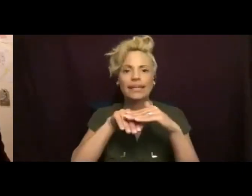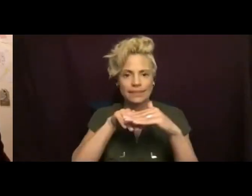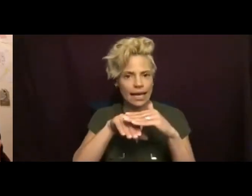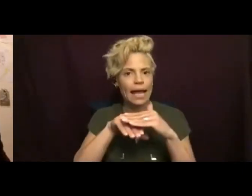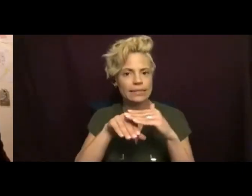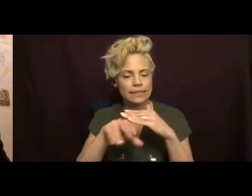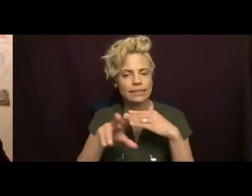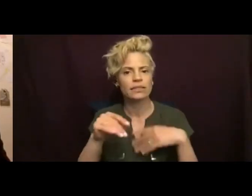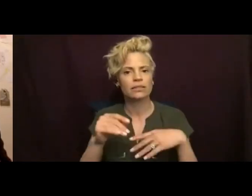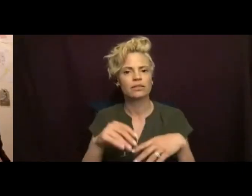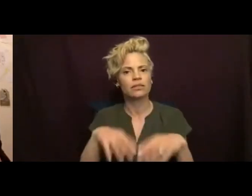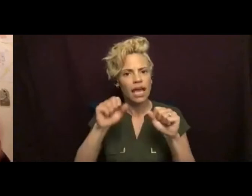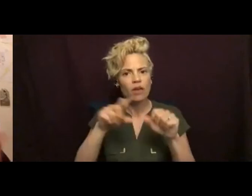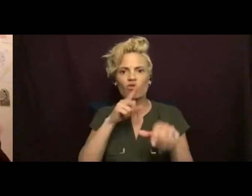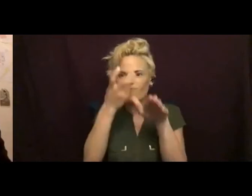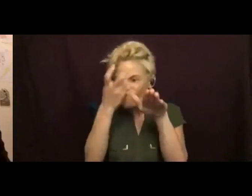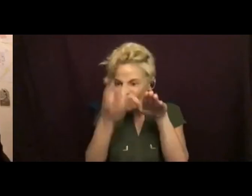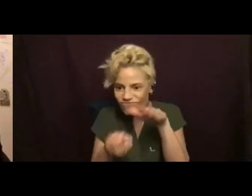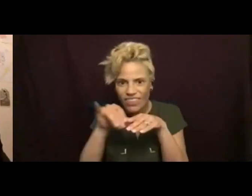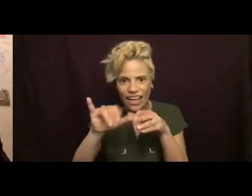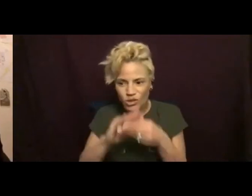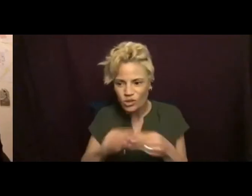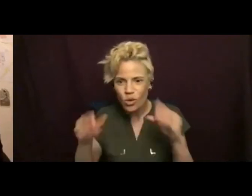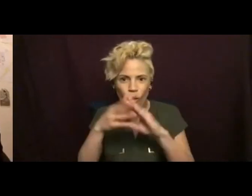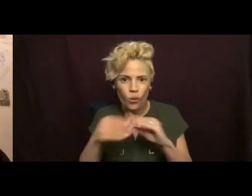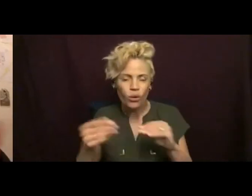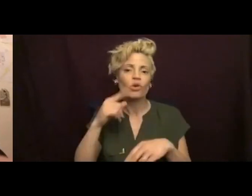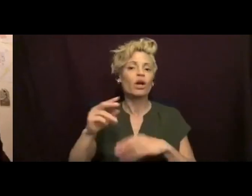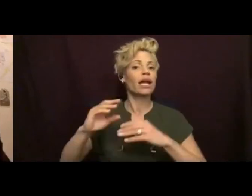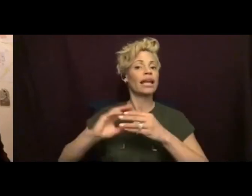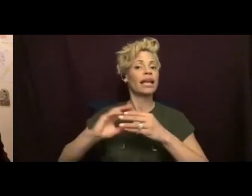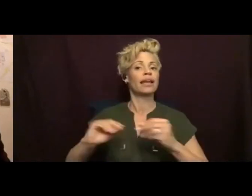for narratives and structures nearly towards structures